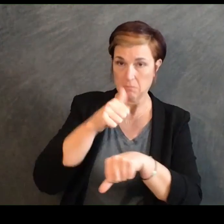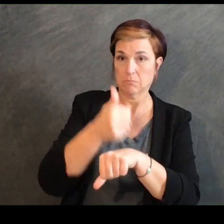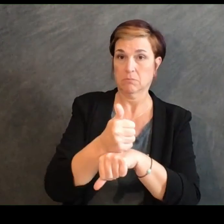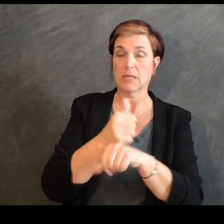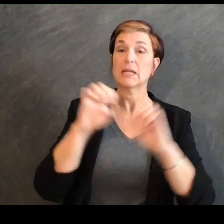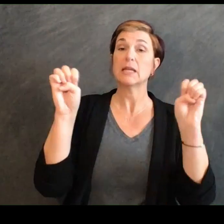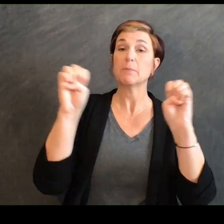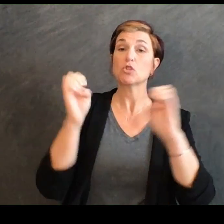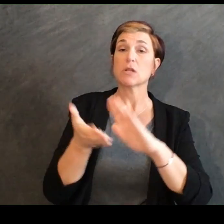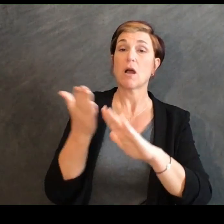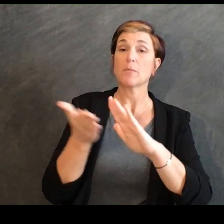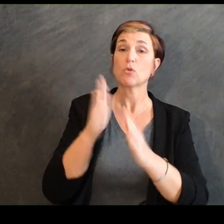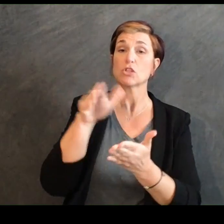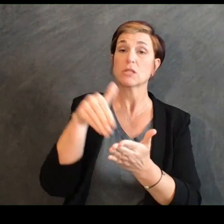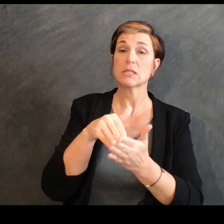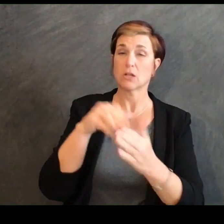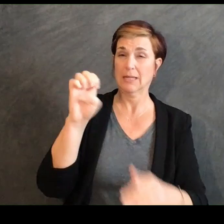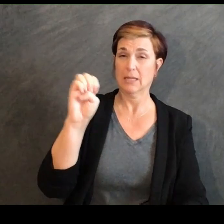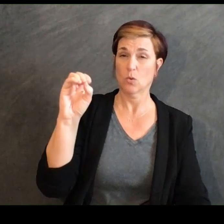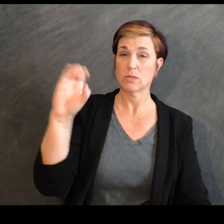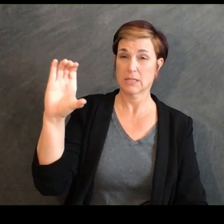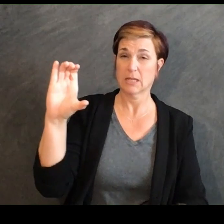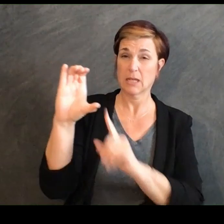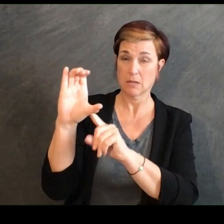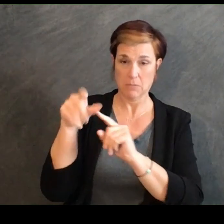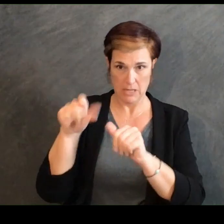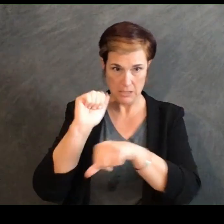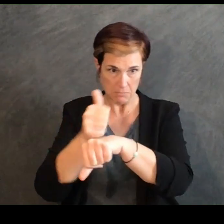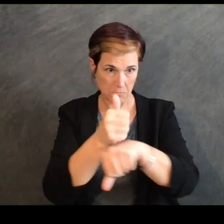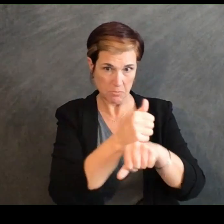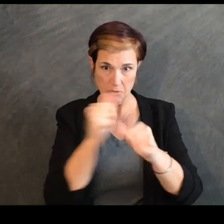you're going to be hearing from some of the largest companies and greatest